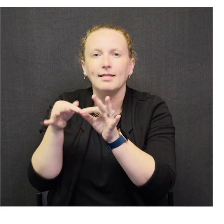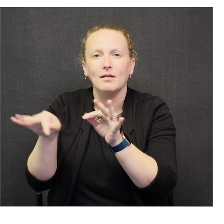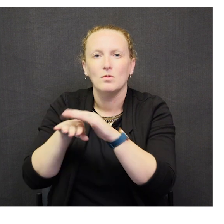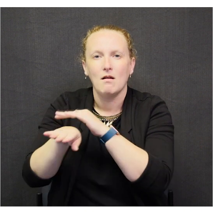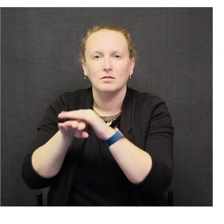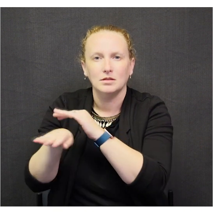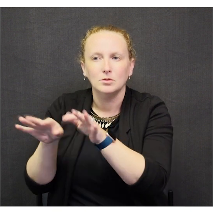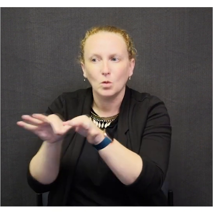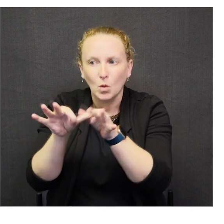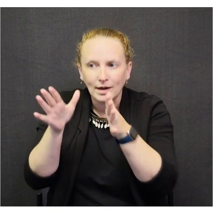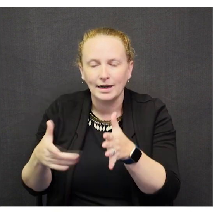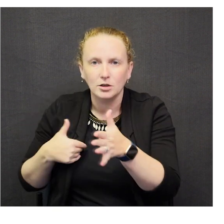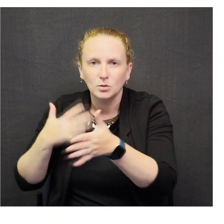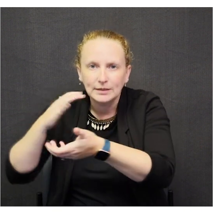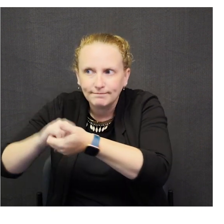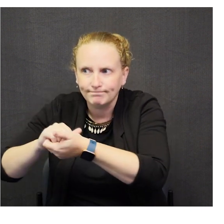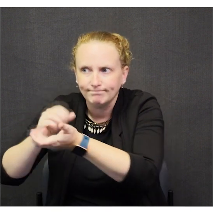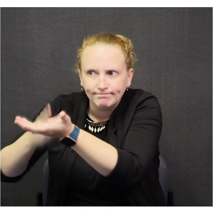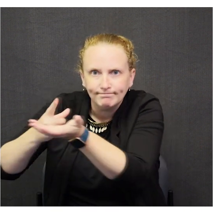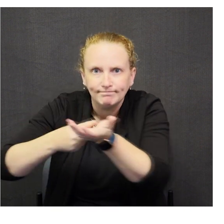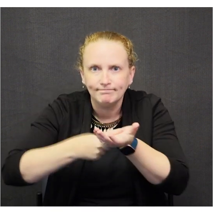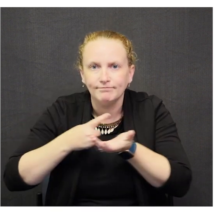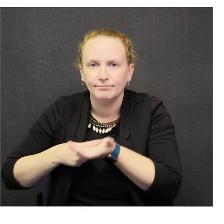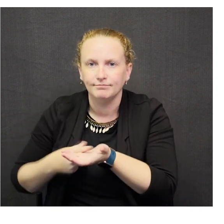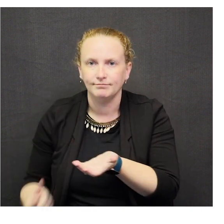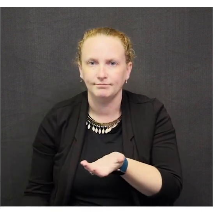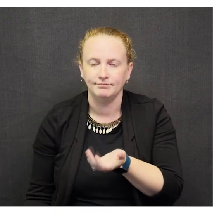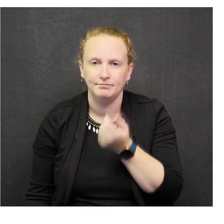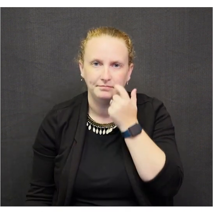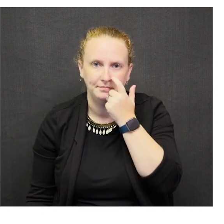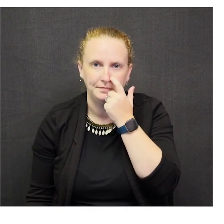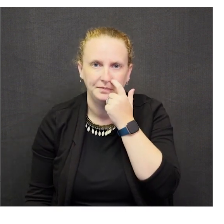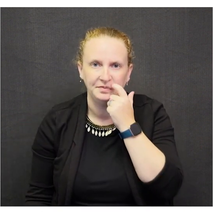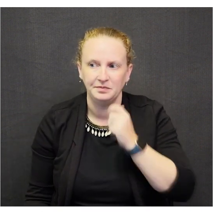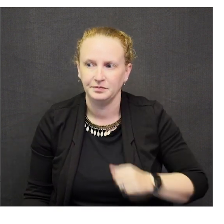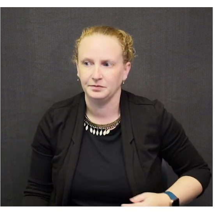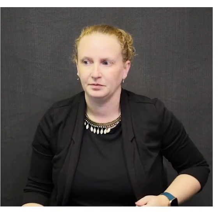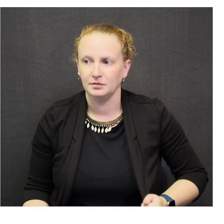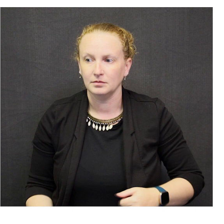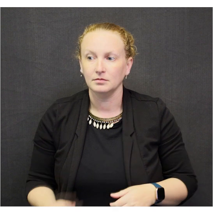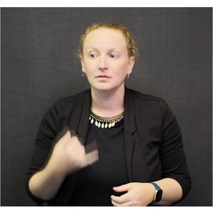in-house call centers struggled more because suddenly, face-to-face interpreting was gone.